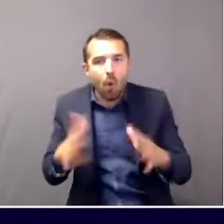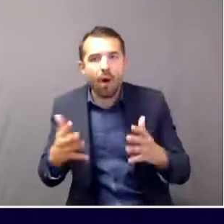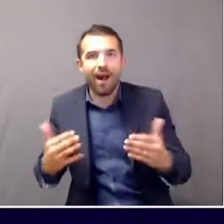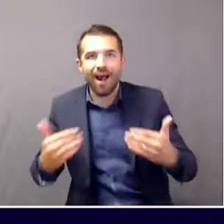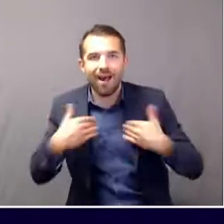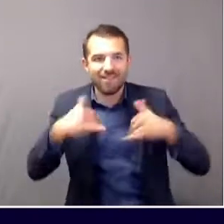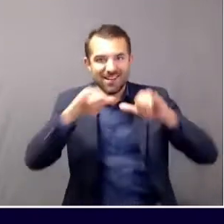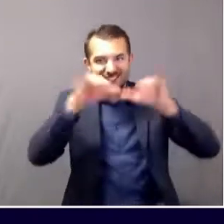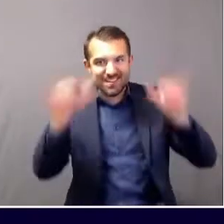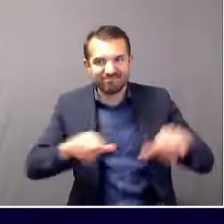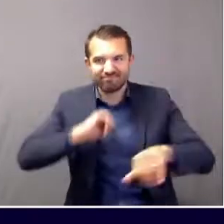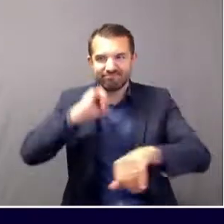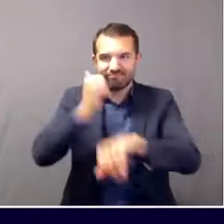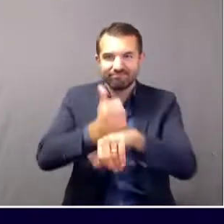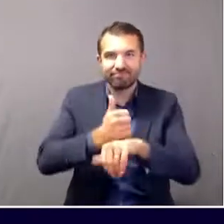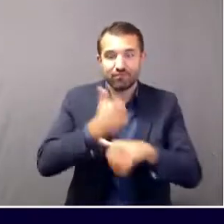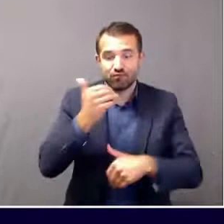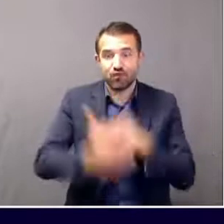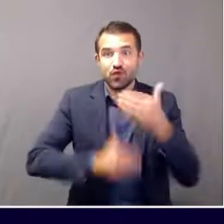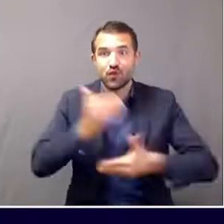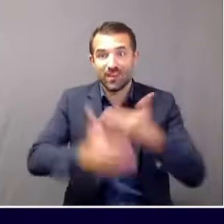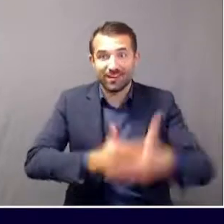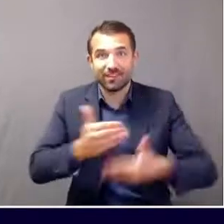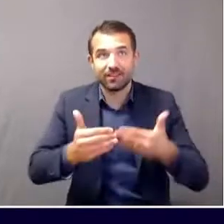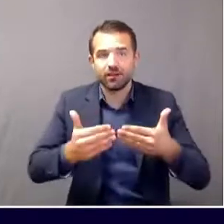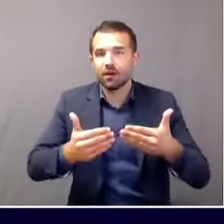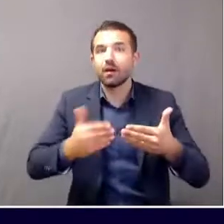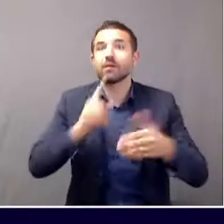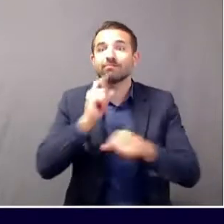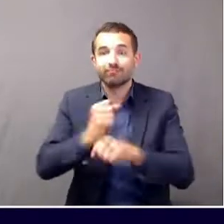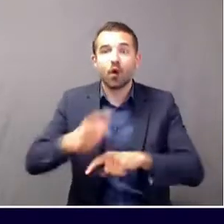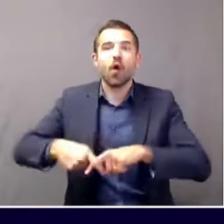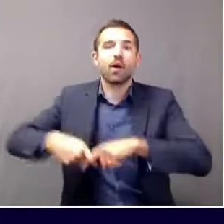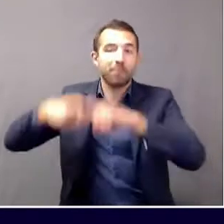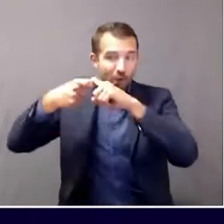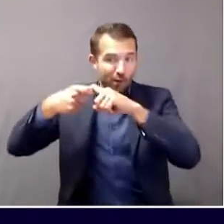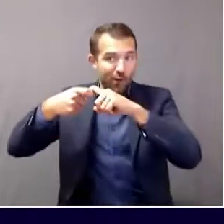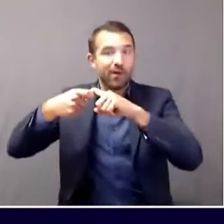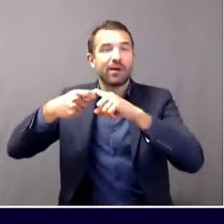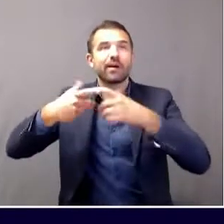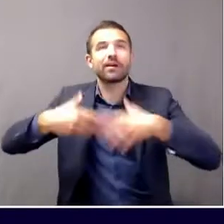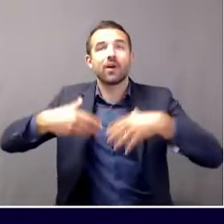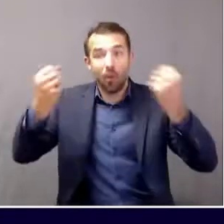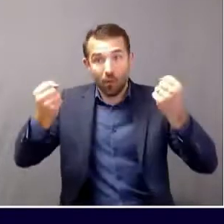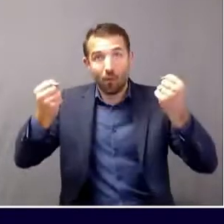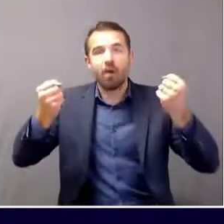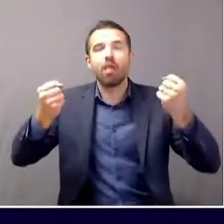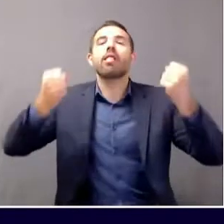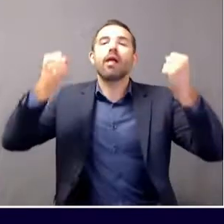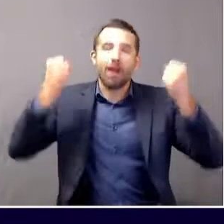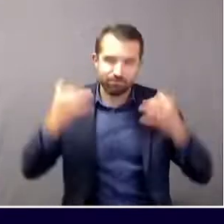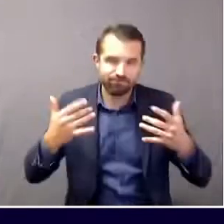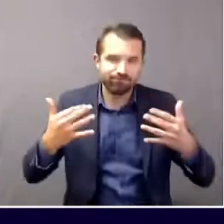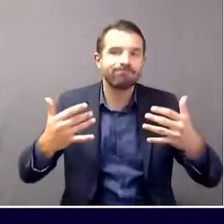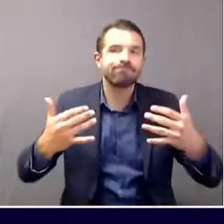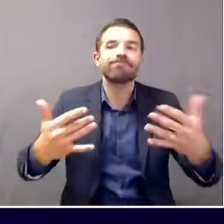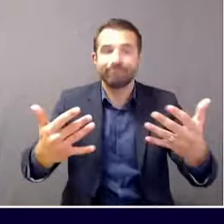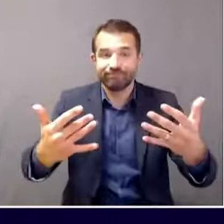on pause and when to resume that trial this is something that not